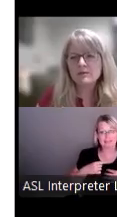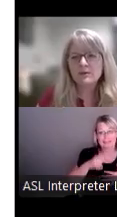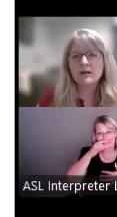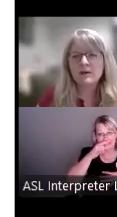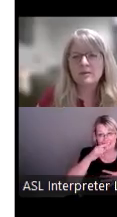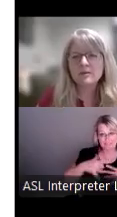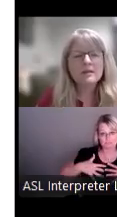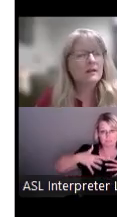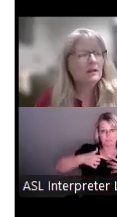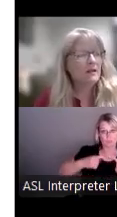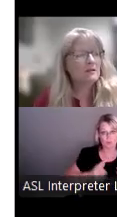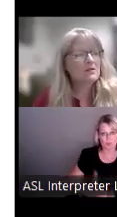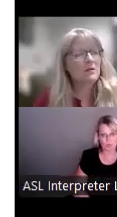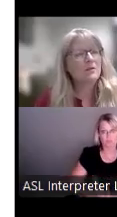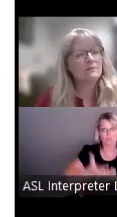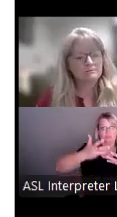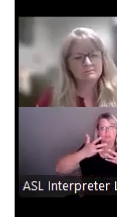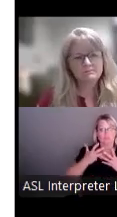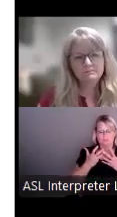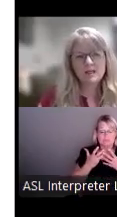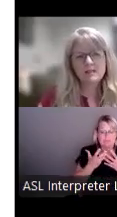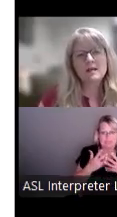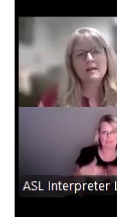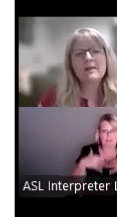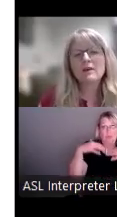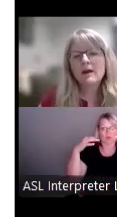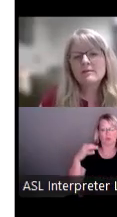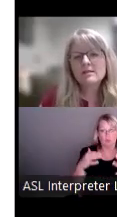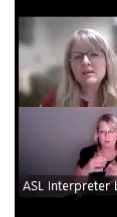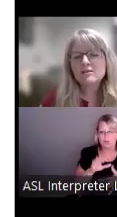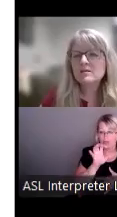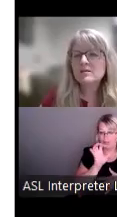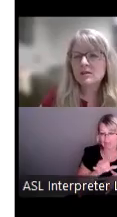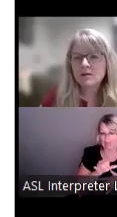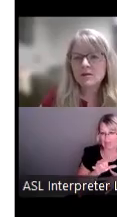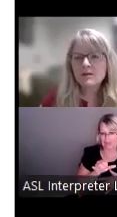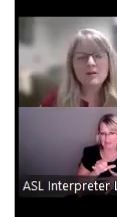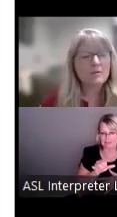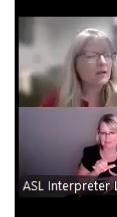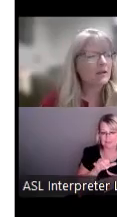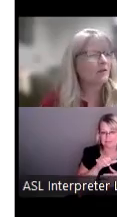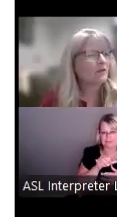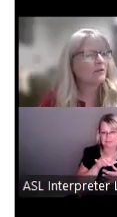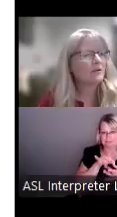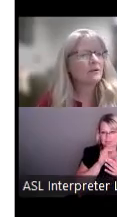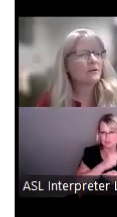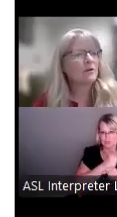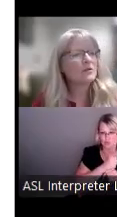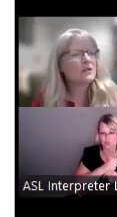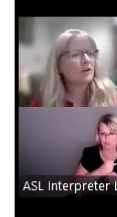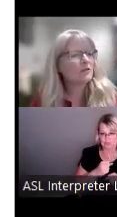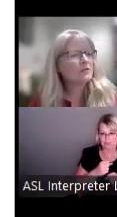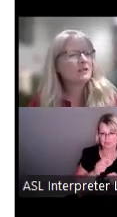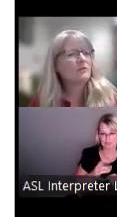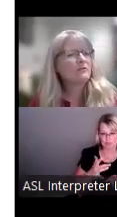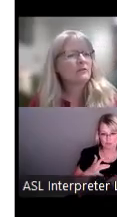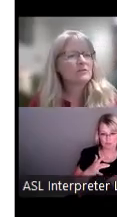off the ground, and so that's kind of that gravitational security that you might hear your, your OT on your team refer